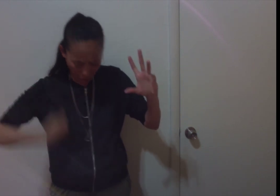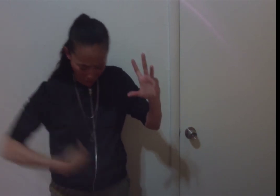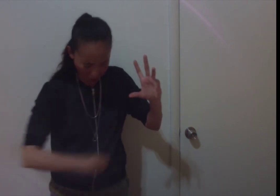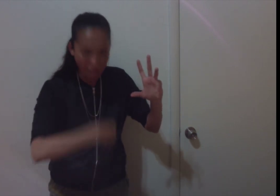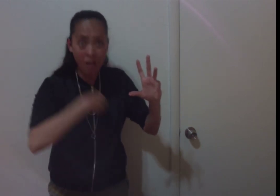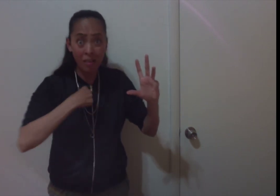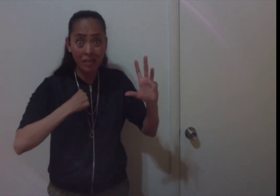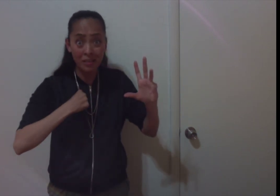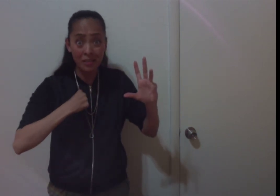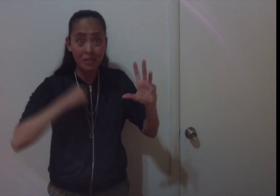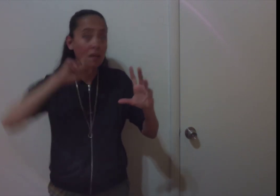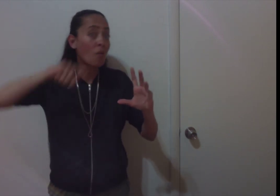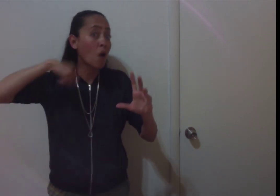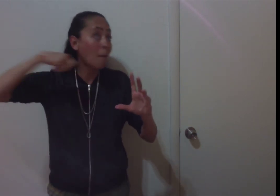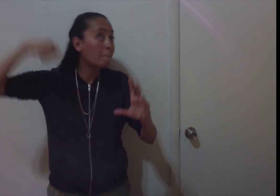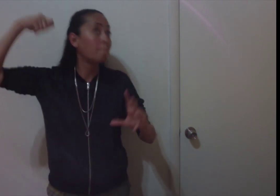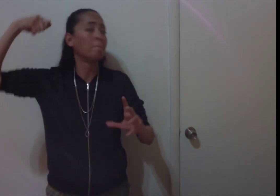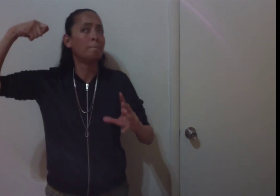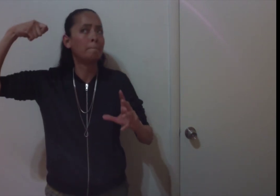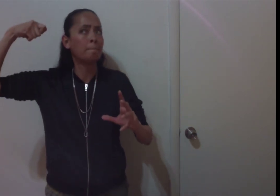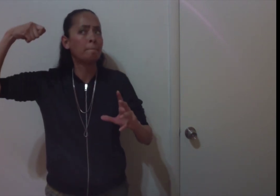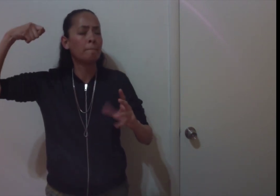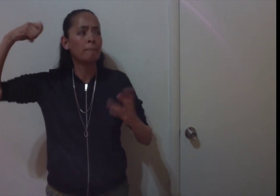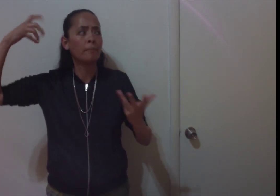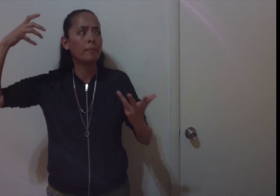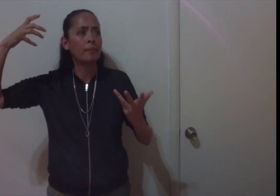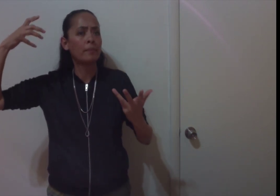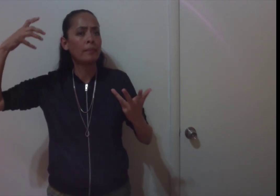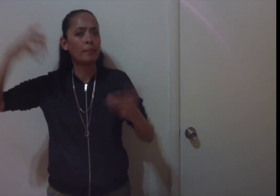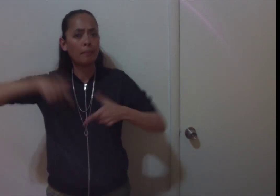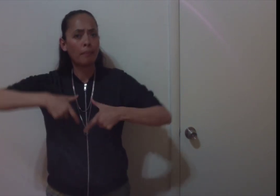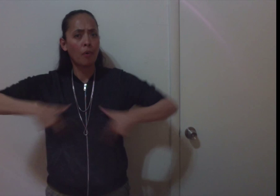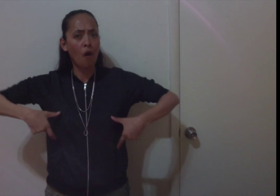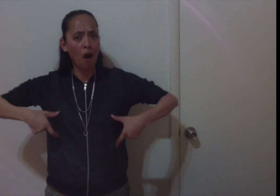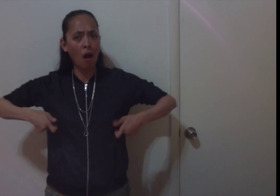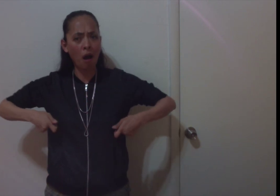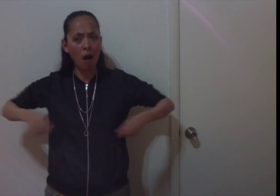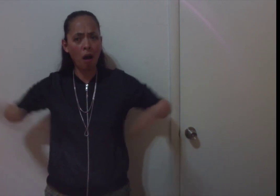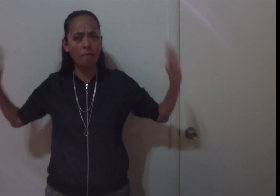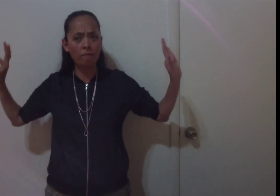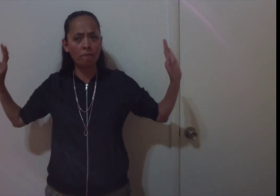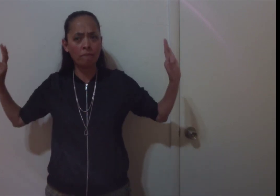long necklace wrapped around my neck, bra pulled out of my dress,